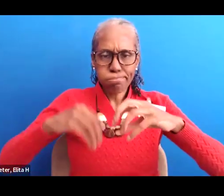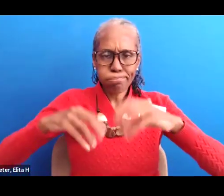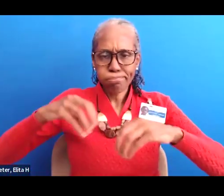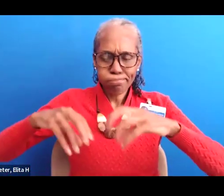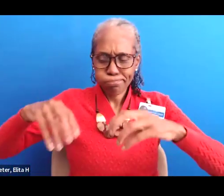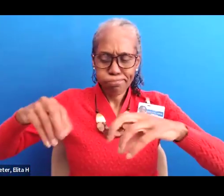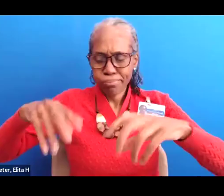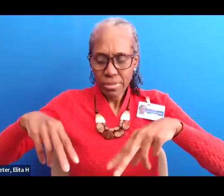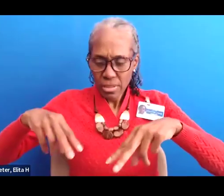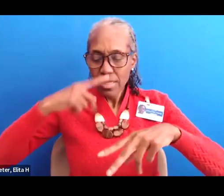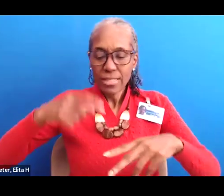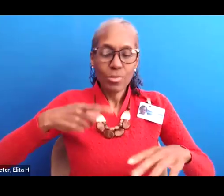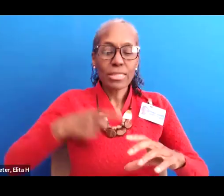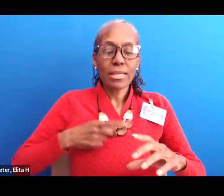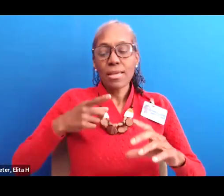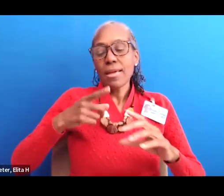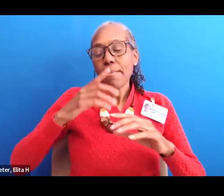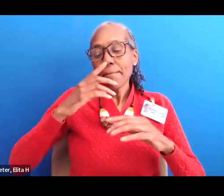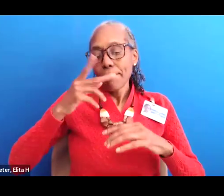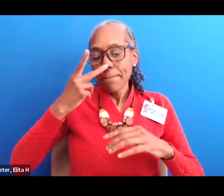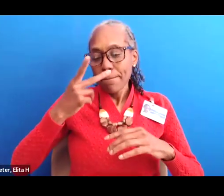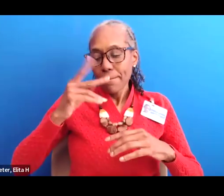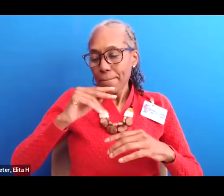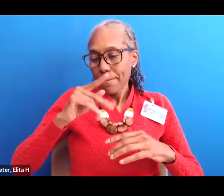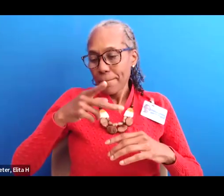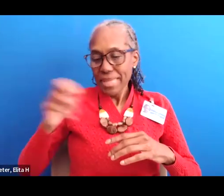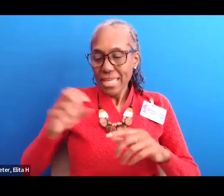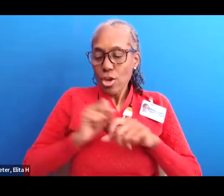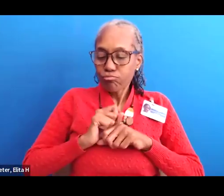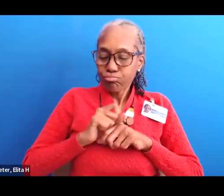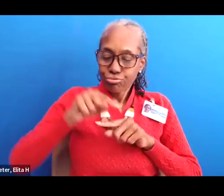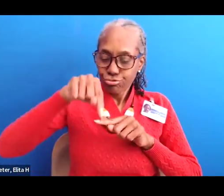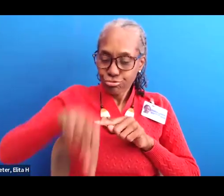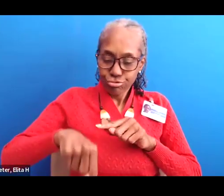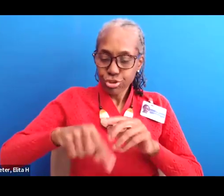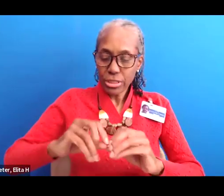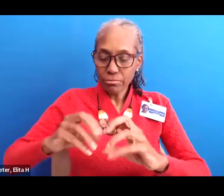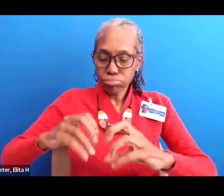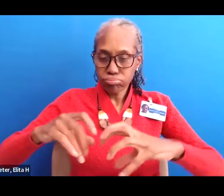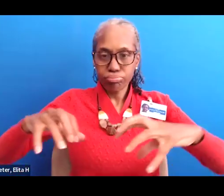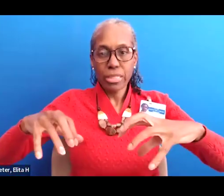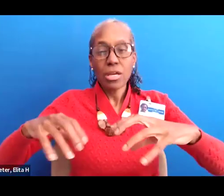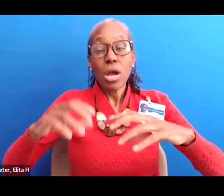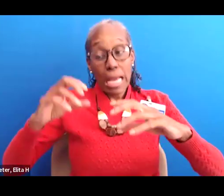That's just the force of the urine hitting the water so that it can mean nothing, but it can mean something. Is it true?